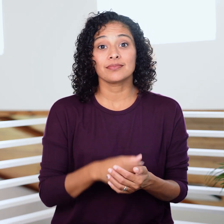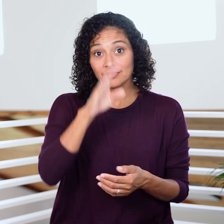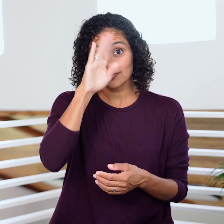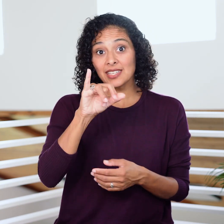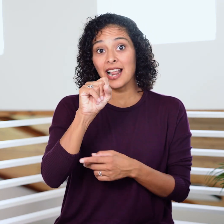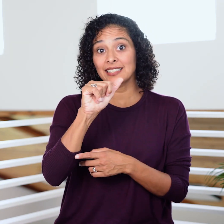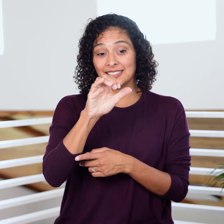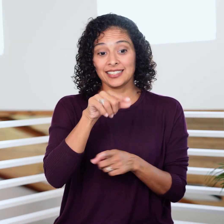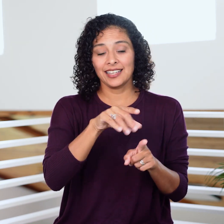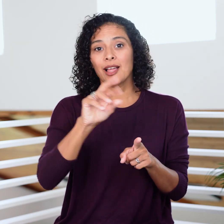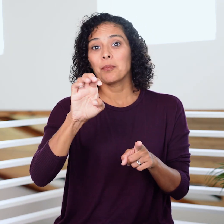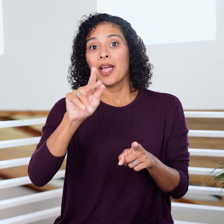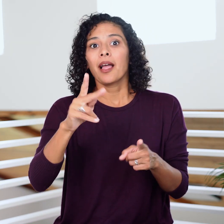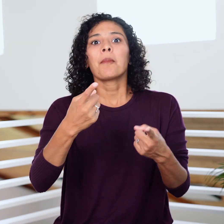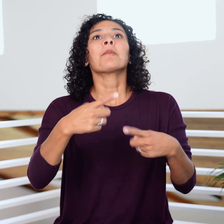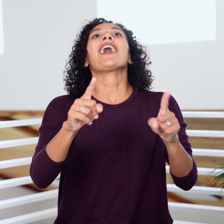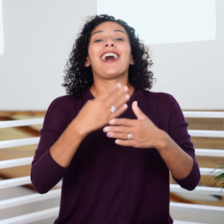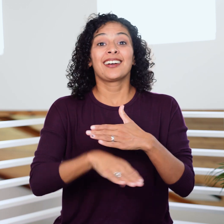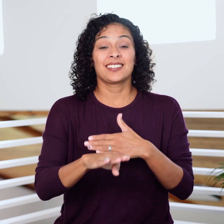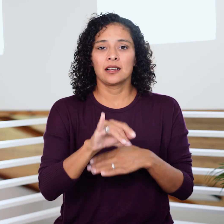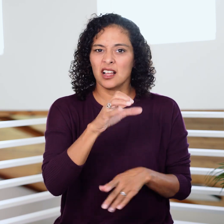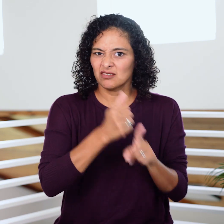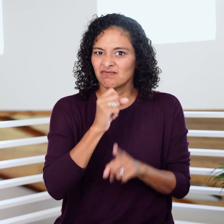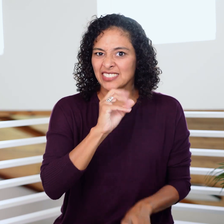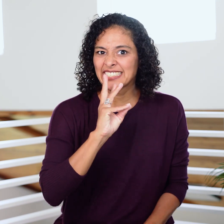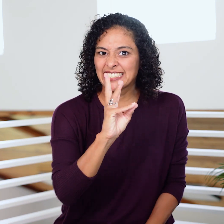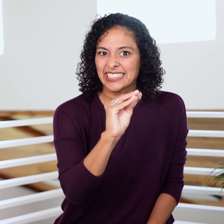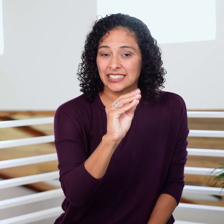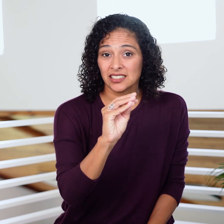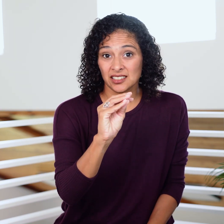Isaac and Rebekah have their first baby when he’s 60.